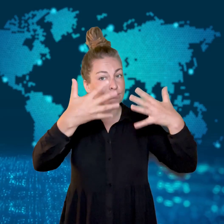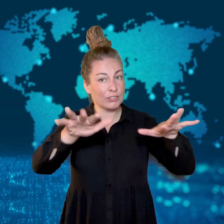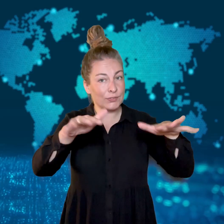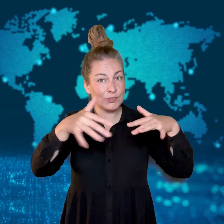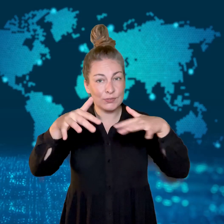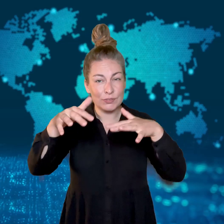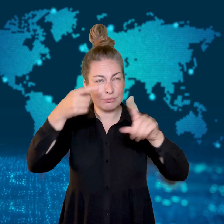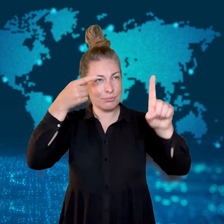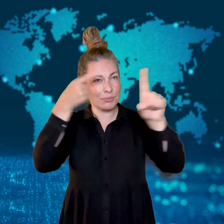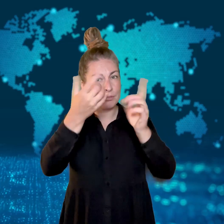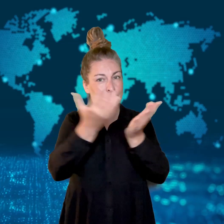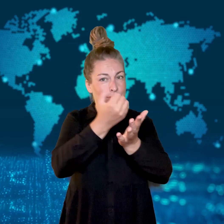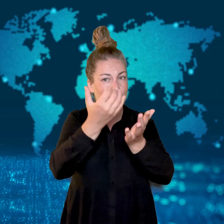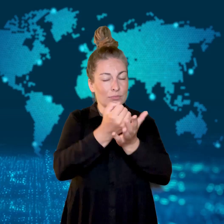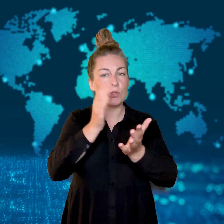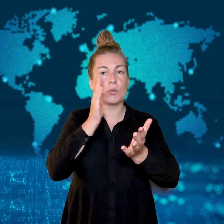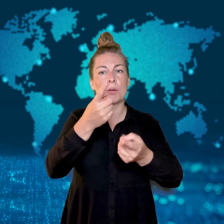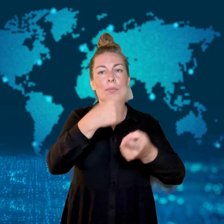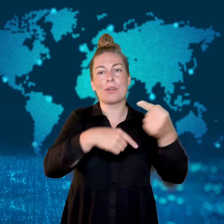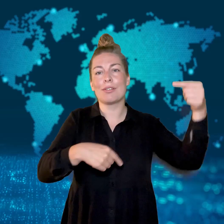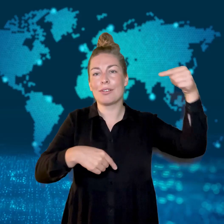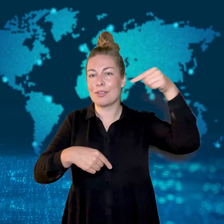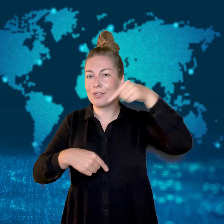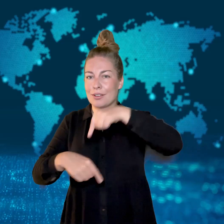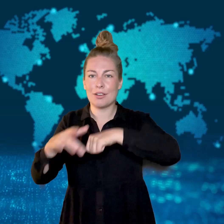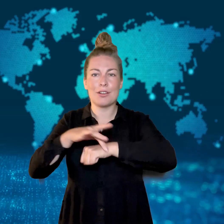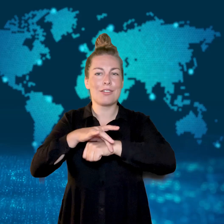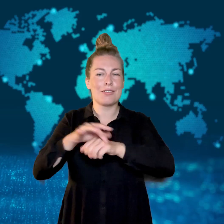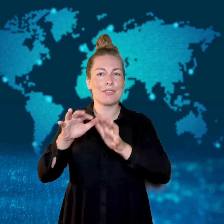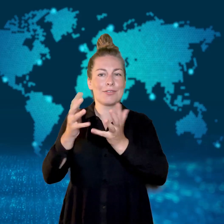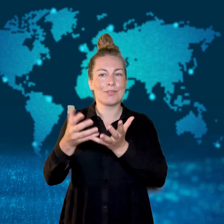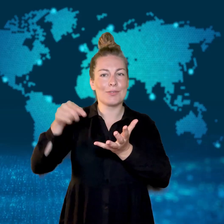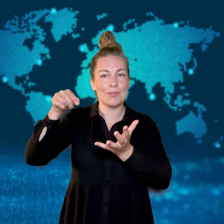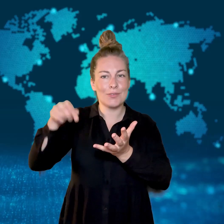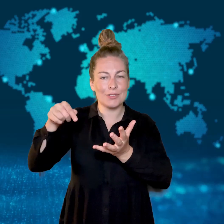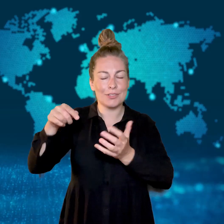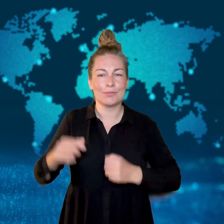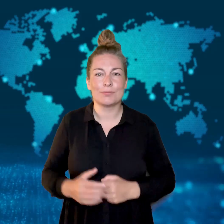back to earth after fulfilling its mission.